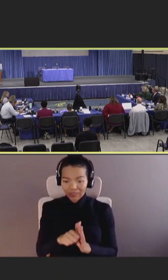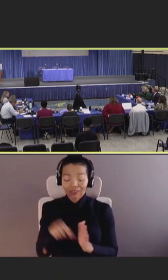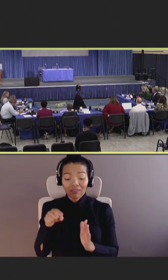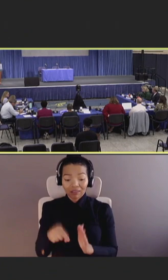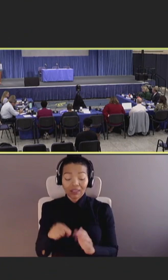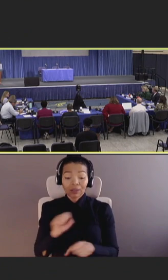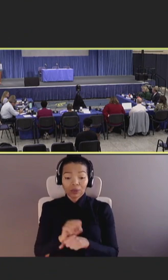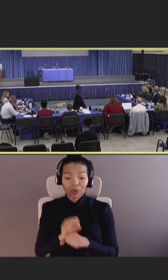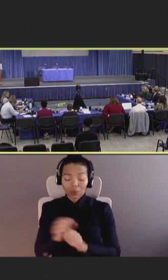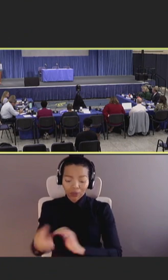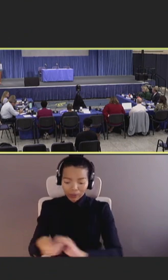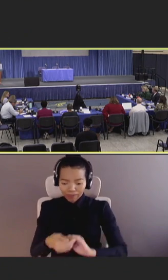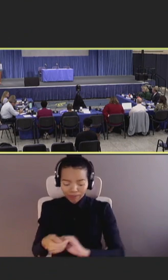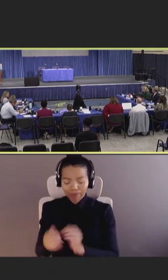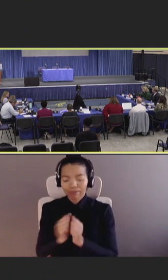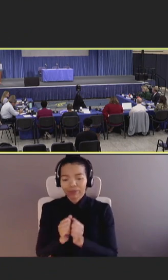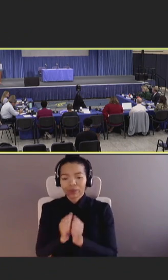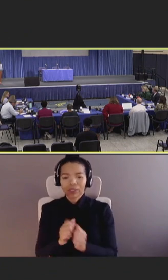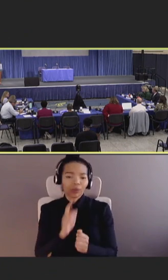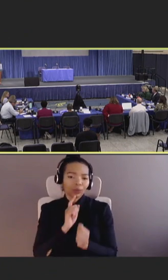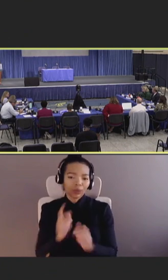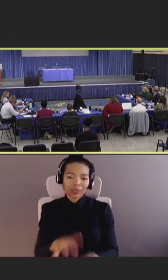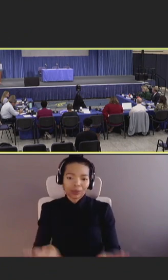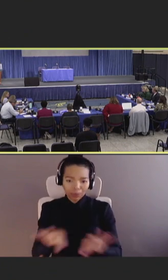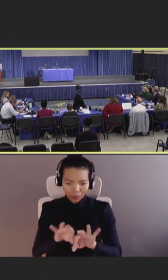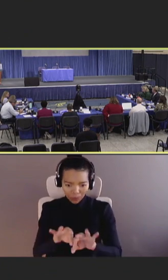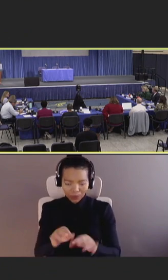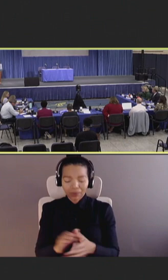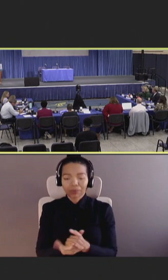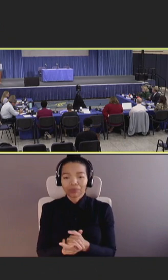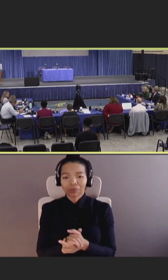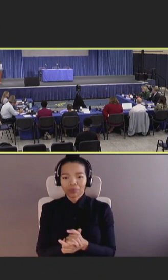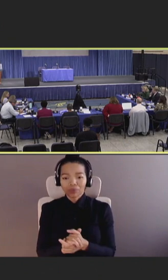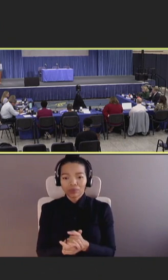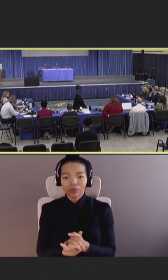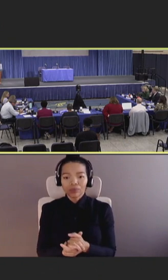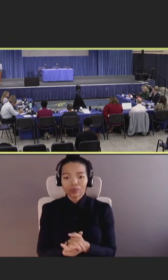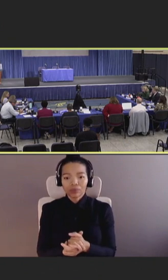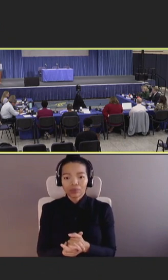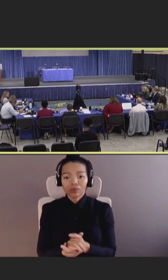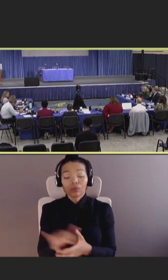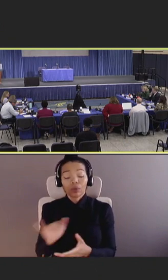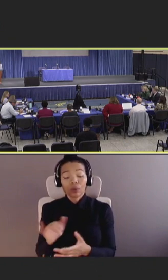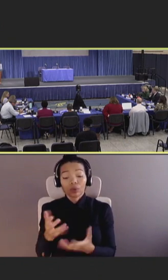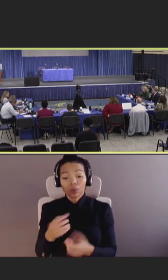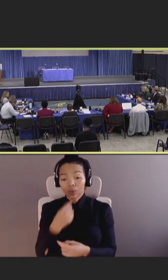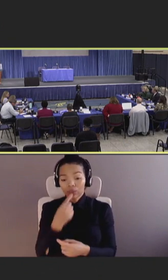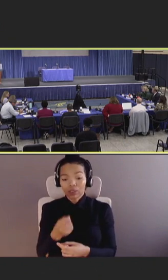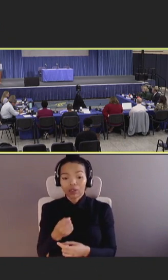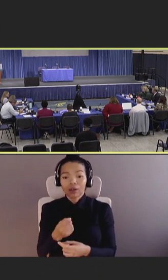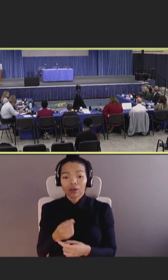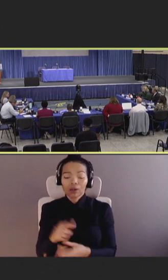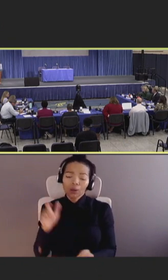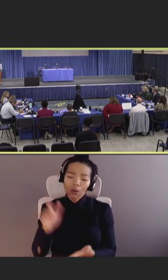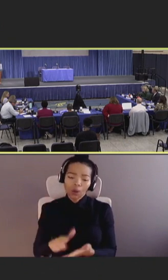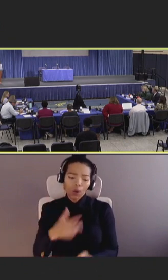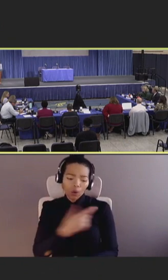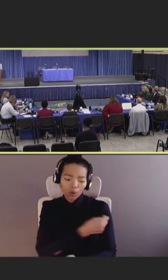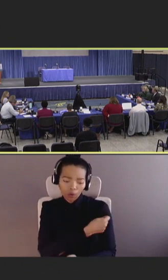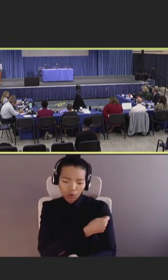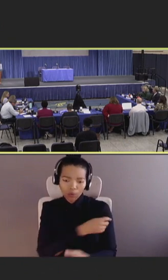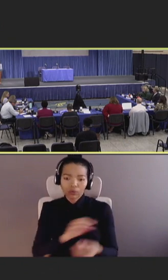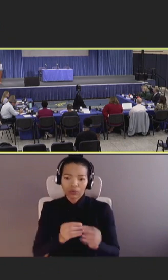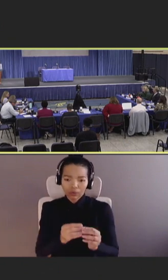diseases is very important. I want to mention the low vaccination rates we saw last season to